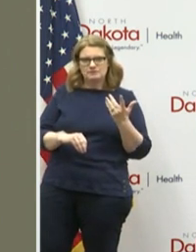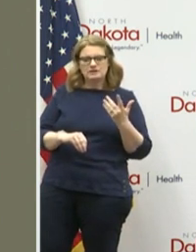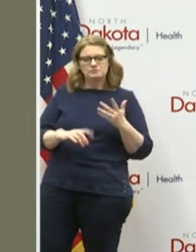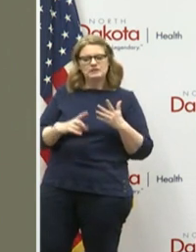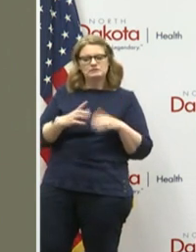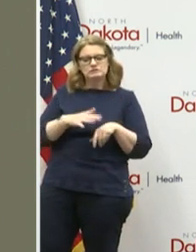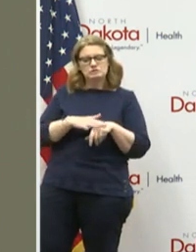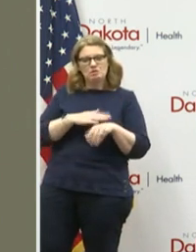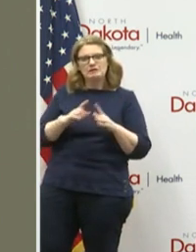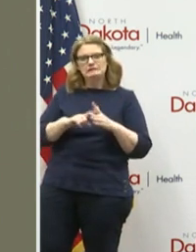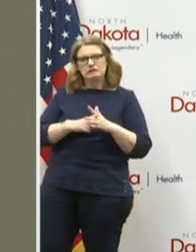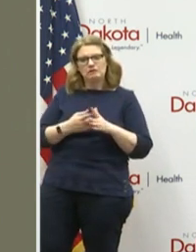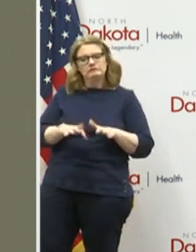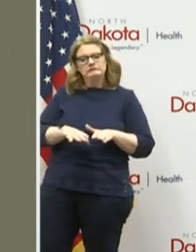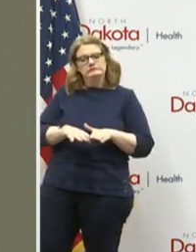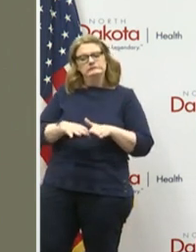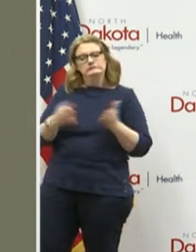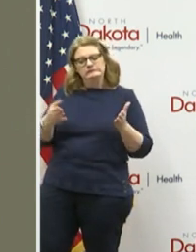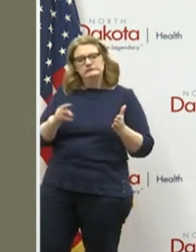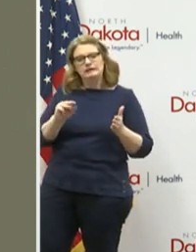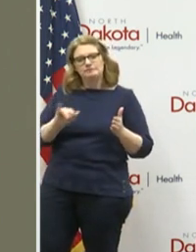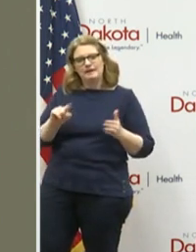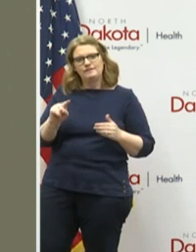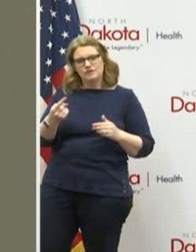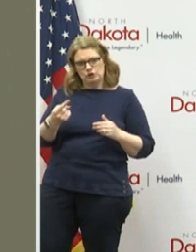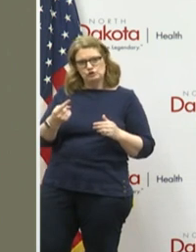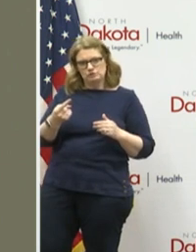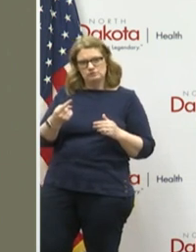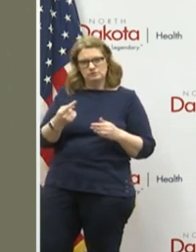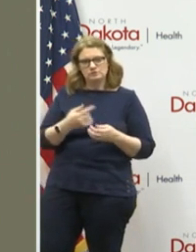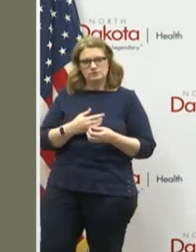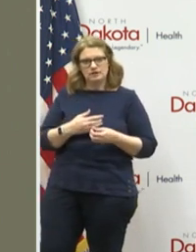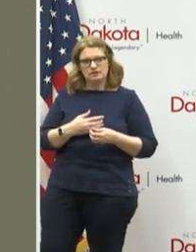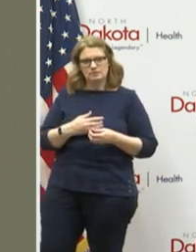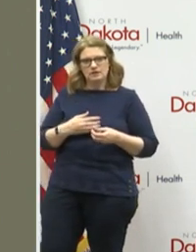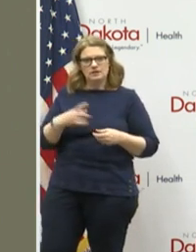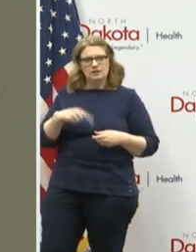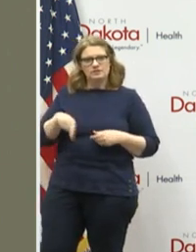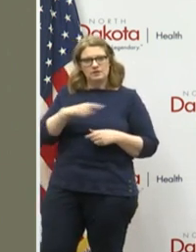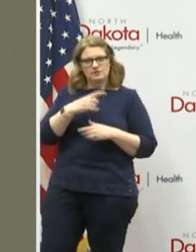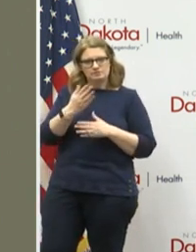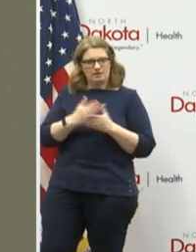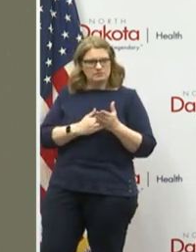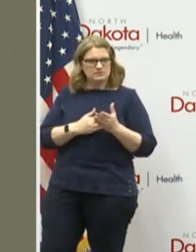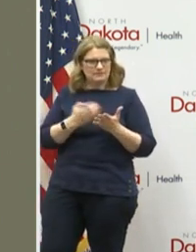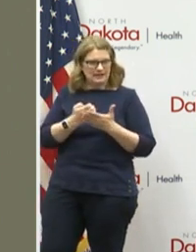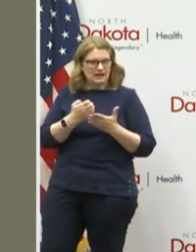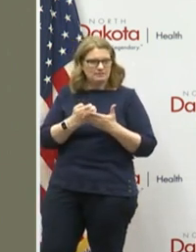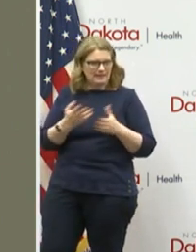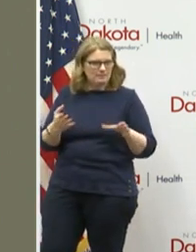ABOUT WHERE THE STATE WAS AT ABOUT 6% WHEN WE STARTED TO